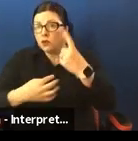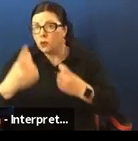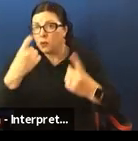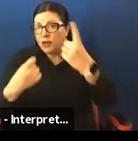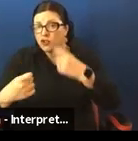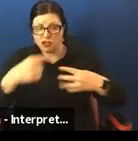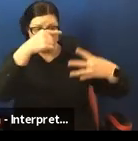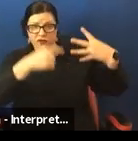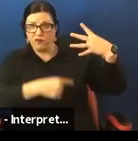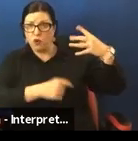Jason Williams: Okay.